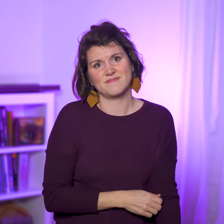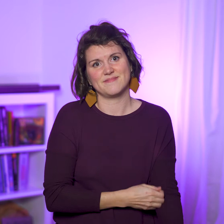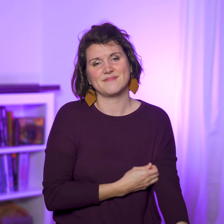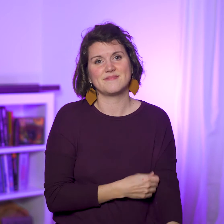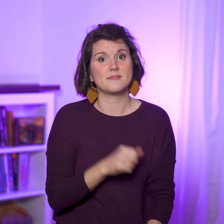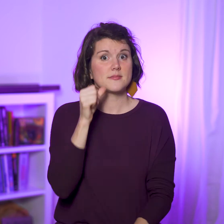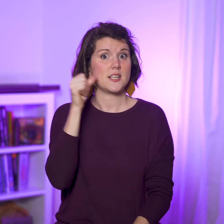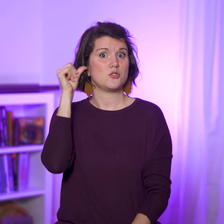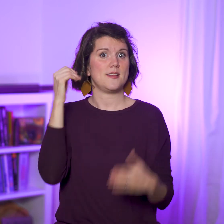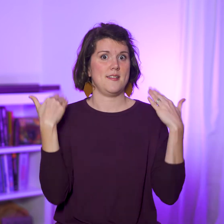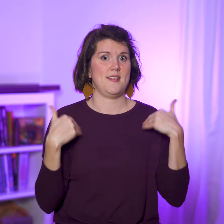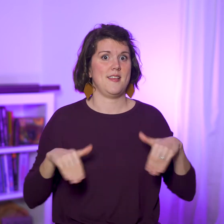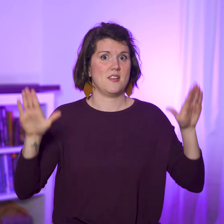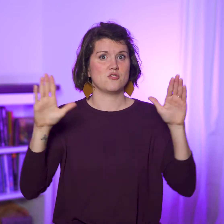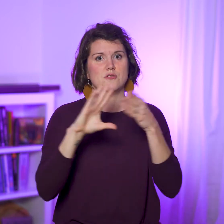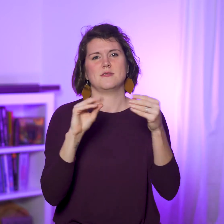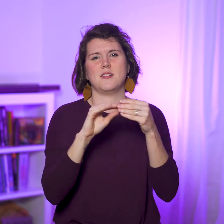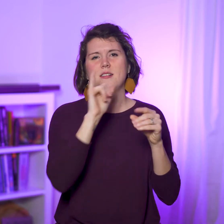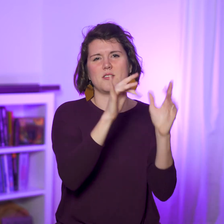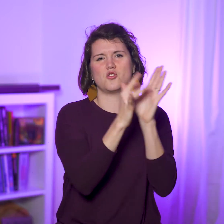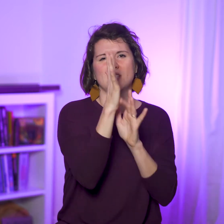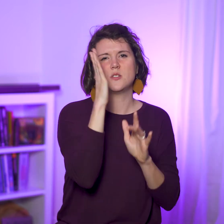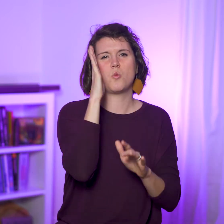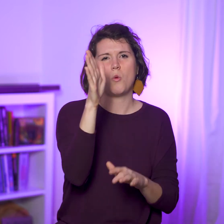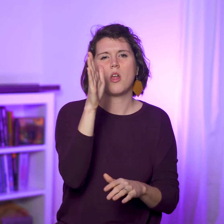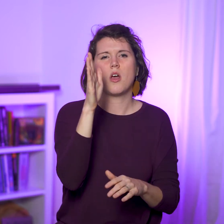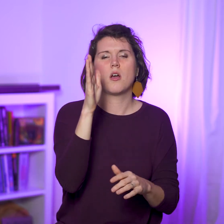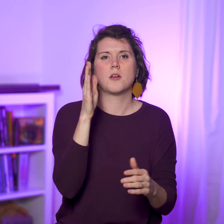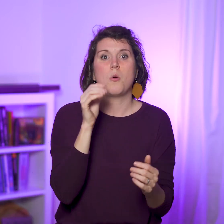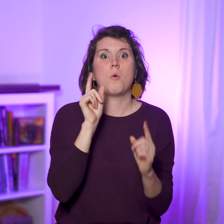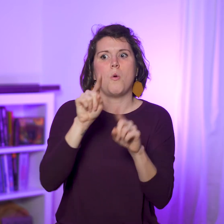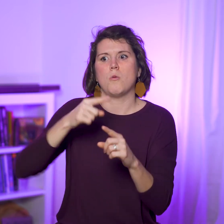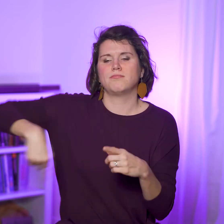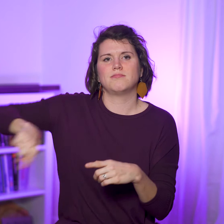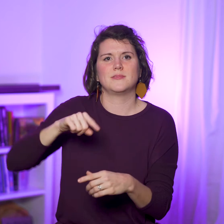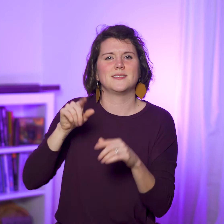Yesterday, the angel said Jesus would go